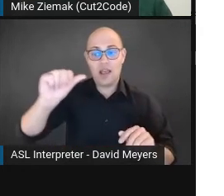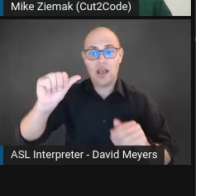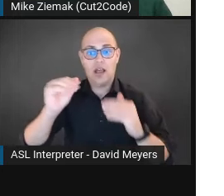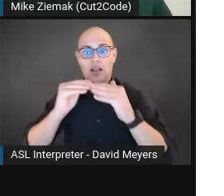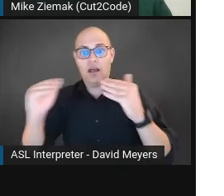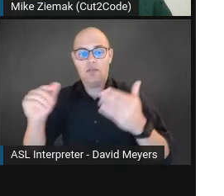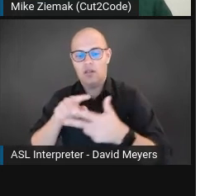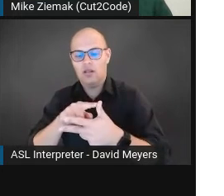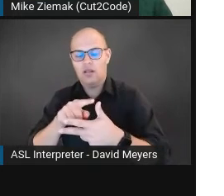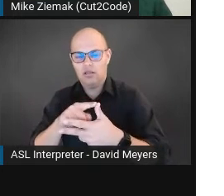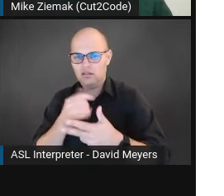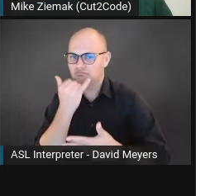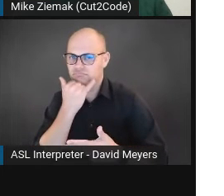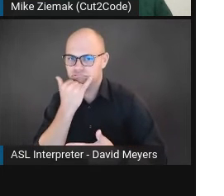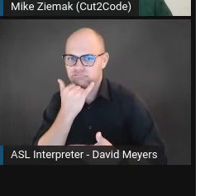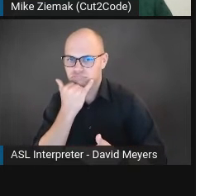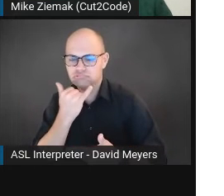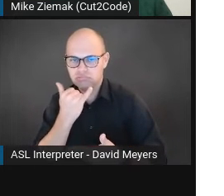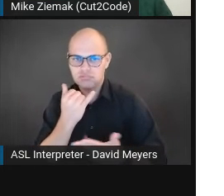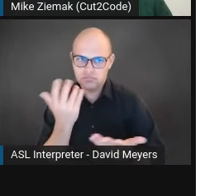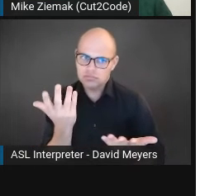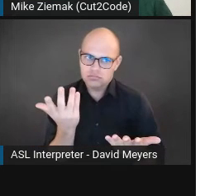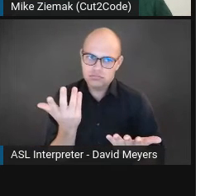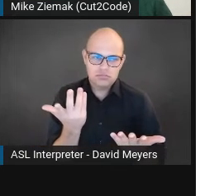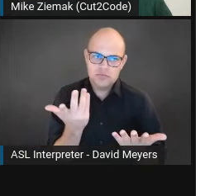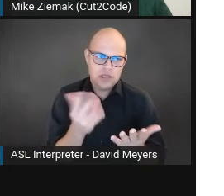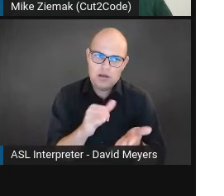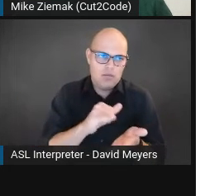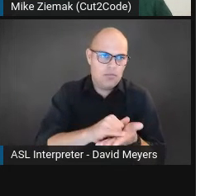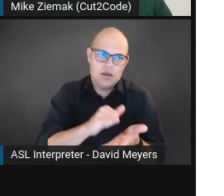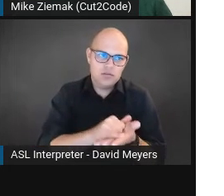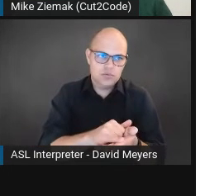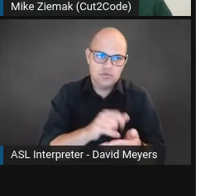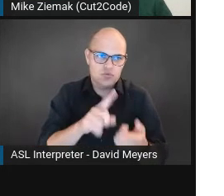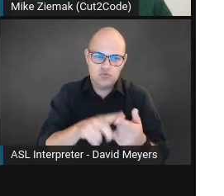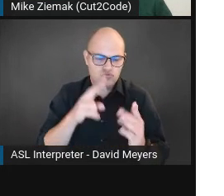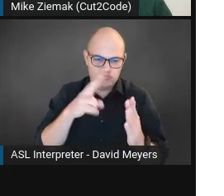which as you can imagine, made it virtually impossible to be read with assistive technologies.